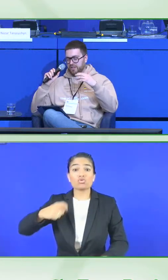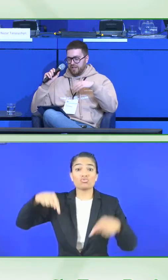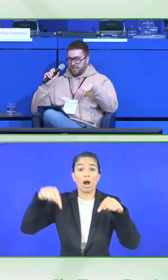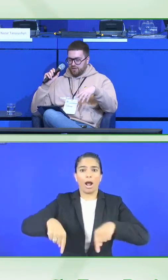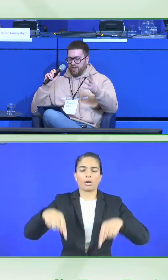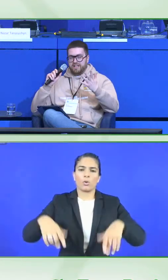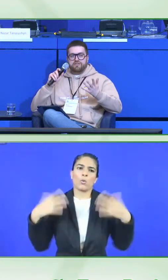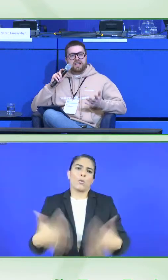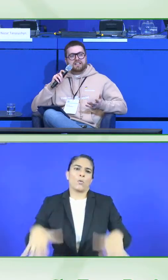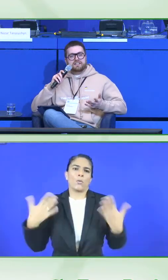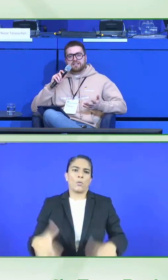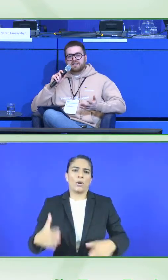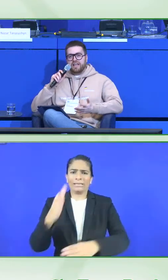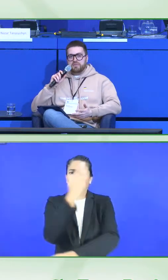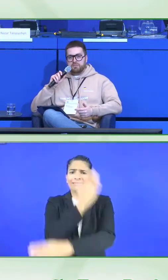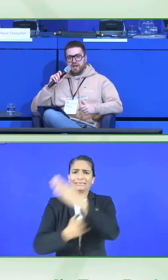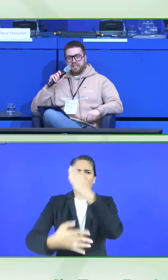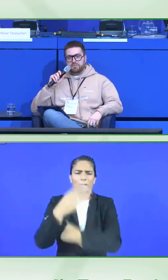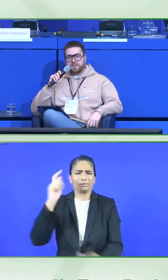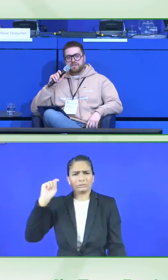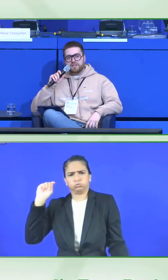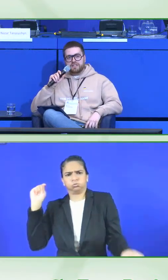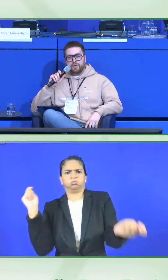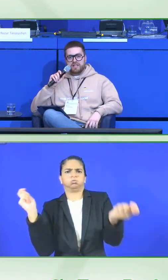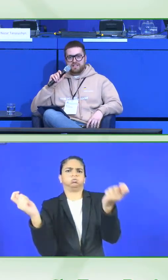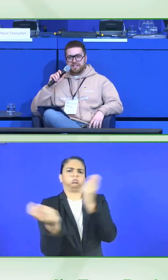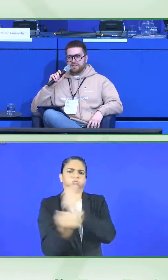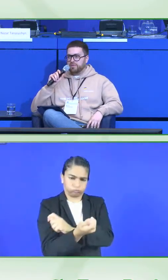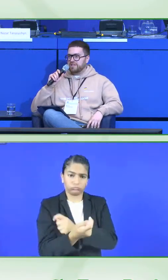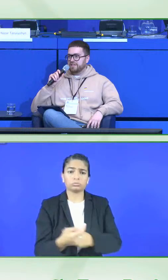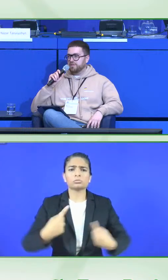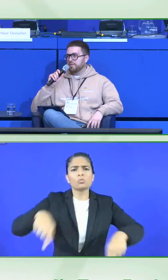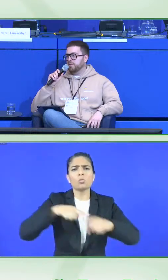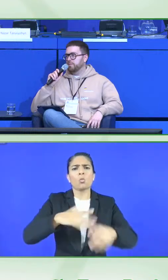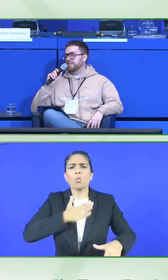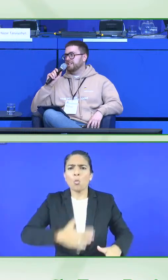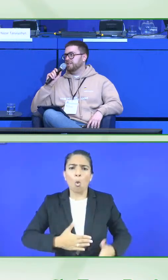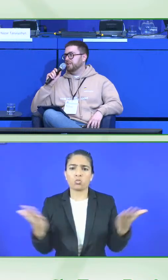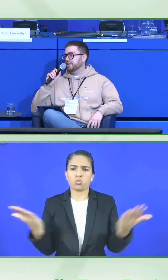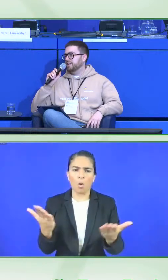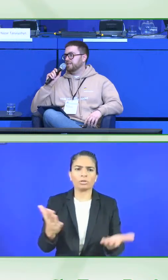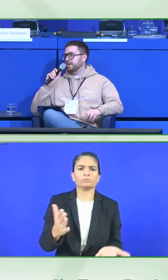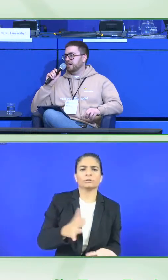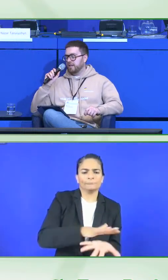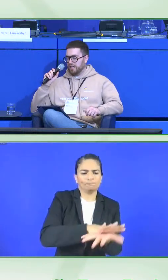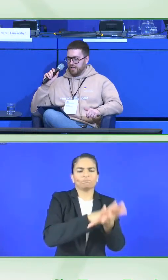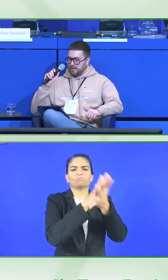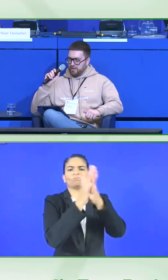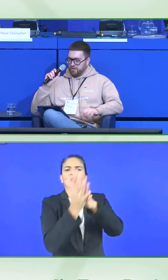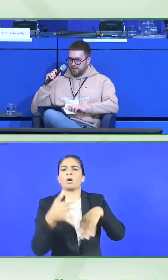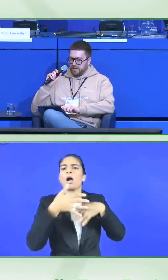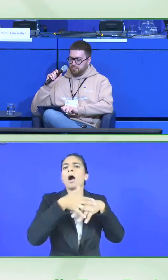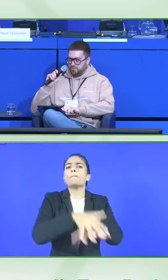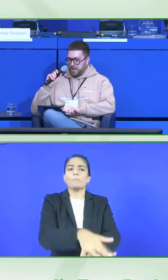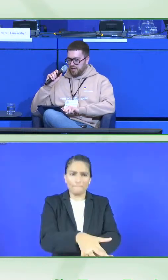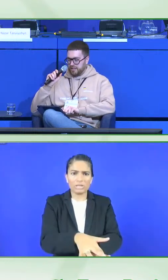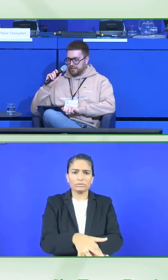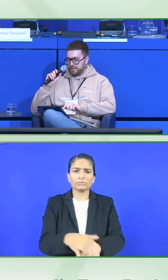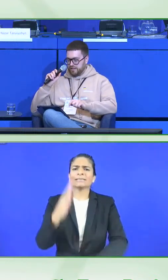Search a great set of tools.